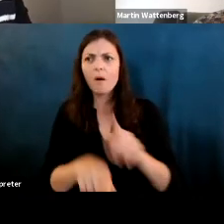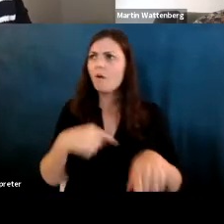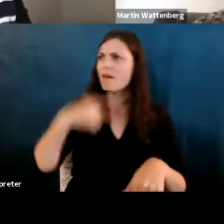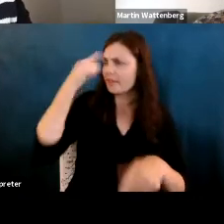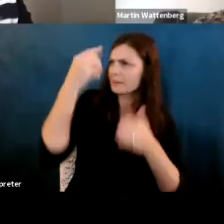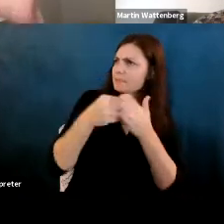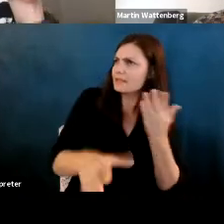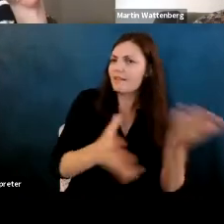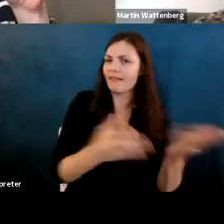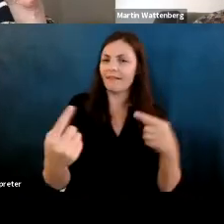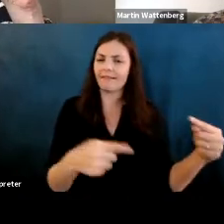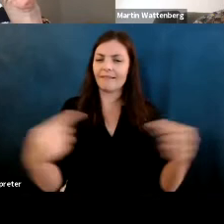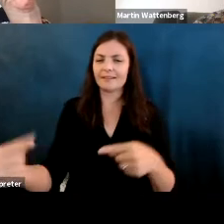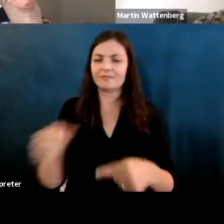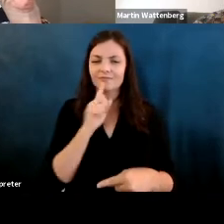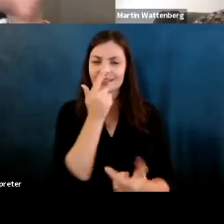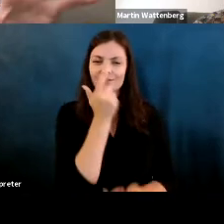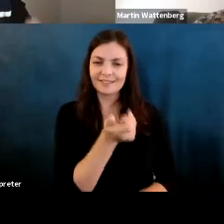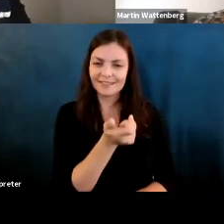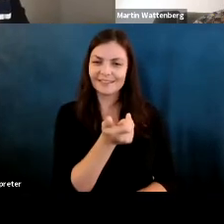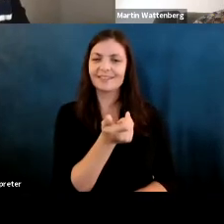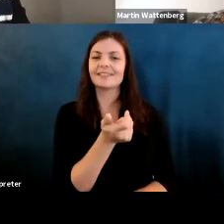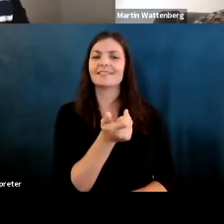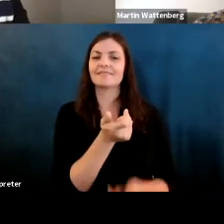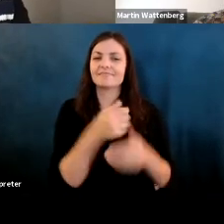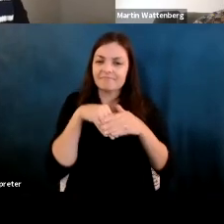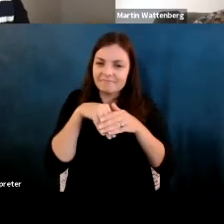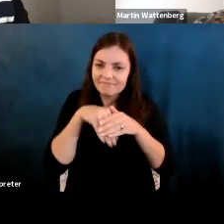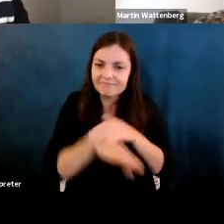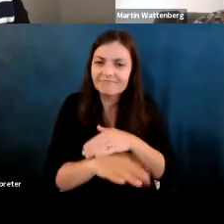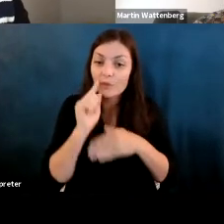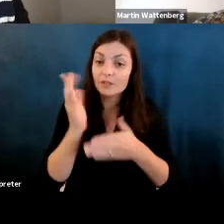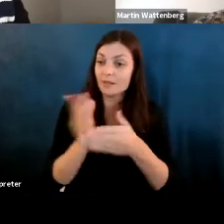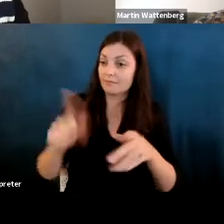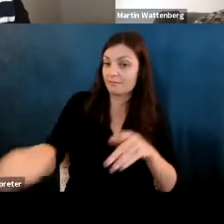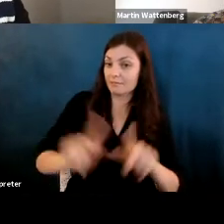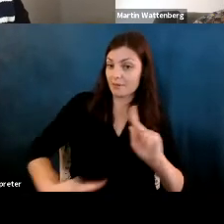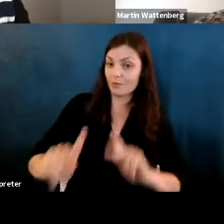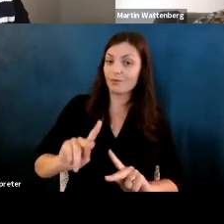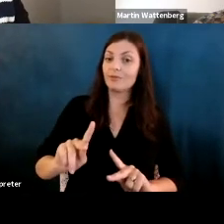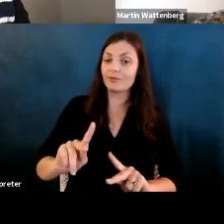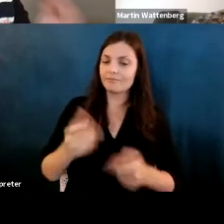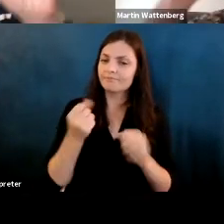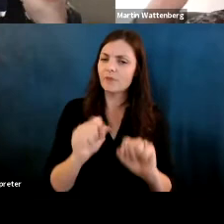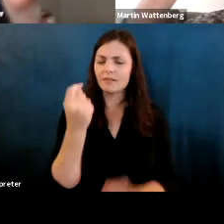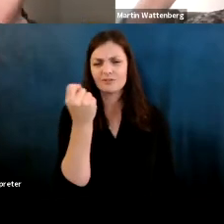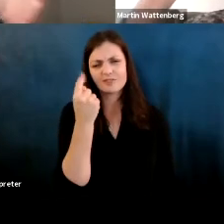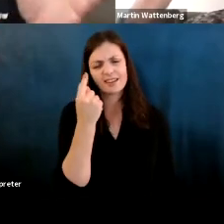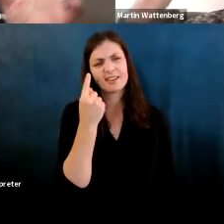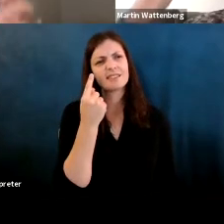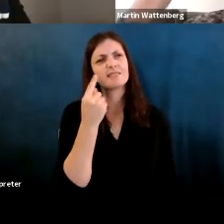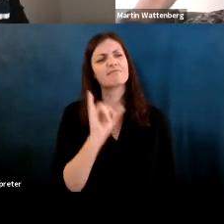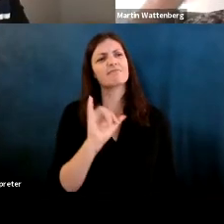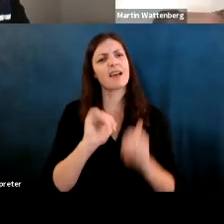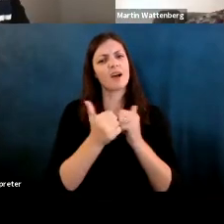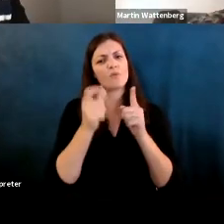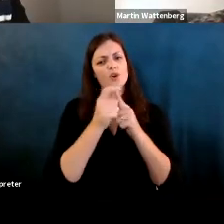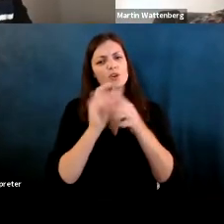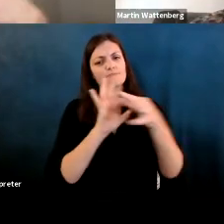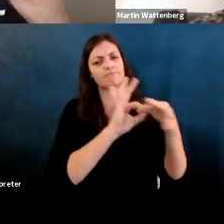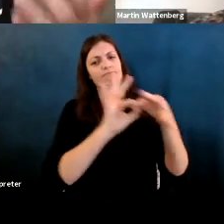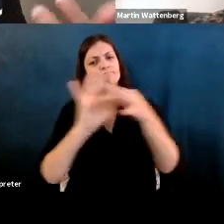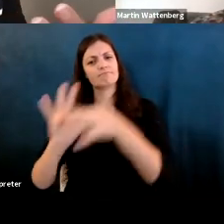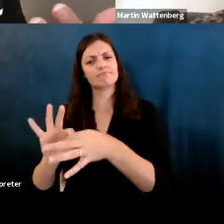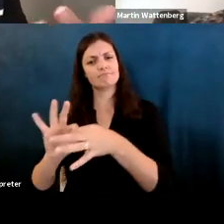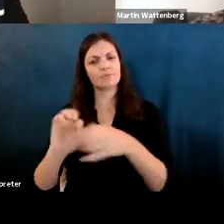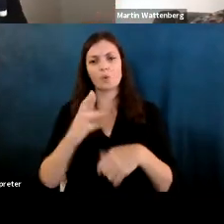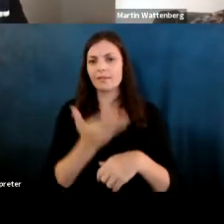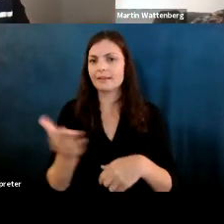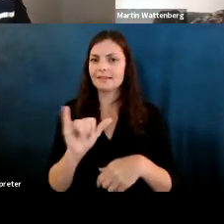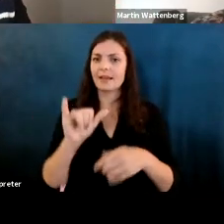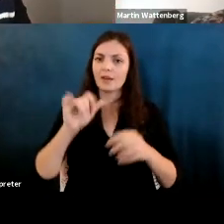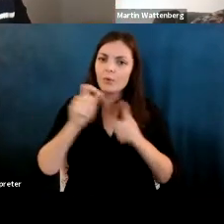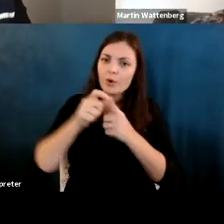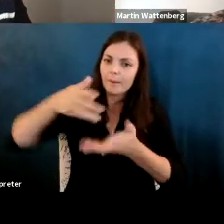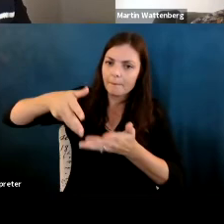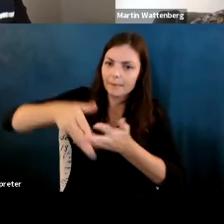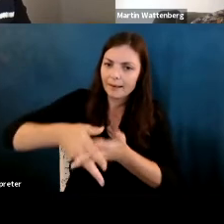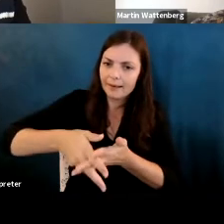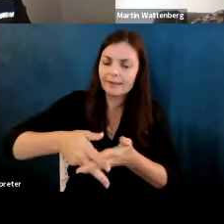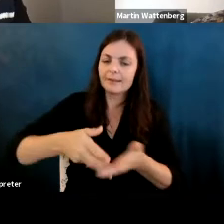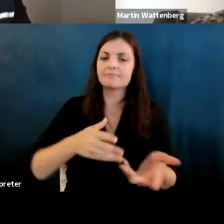Fernanda Viegas: And so it was really interesting entry point for some of those folks in trying to understand how word relations or things like wording weddings you know my work.